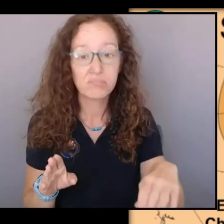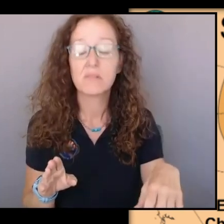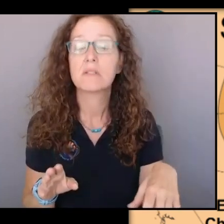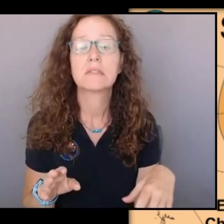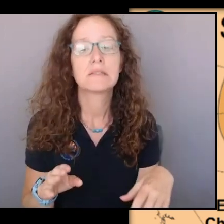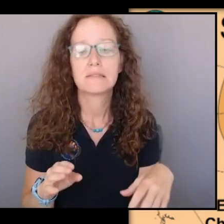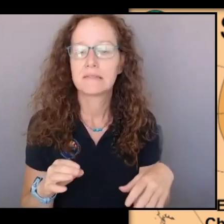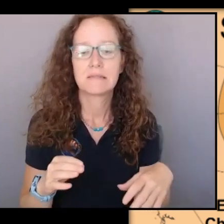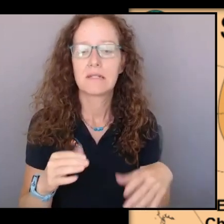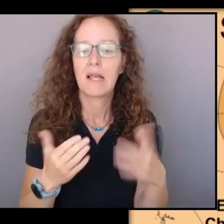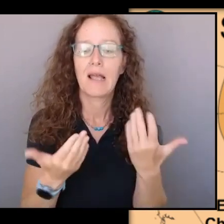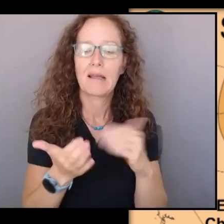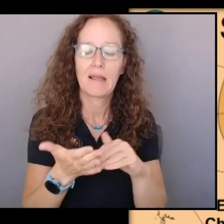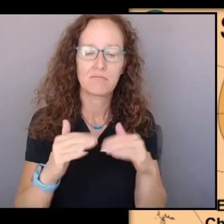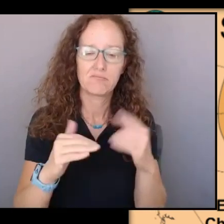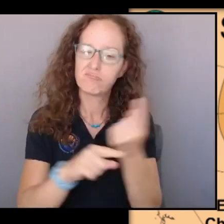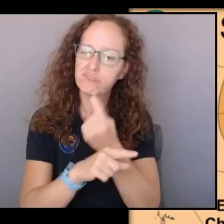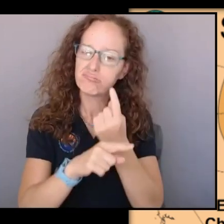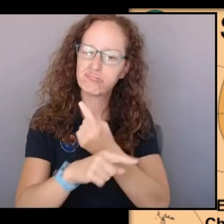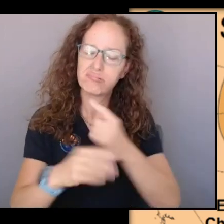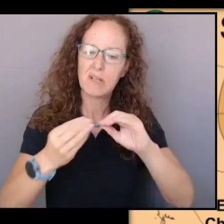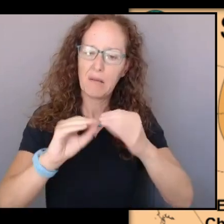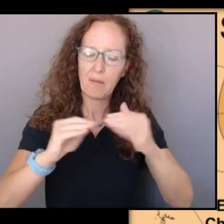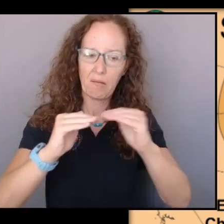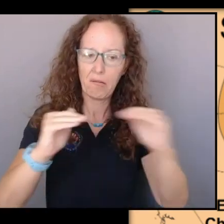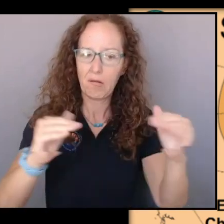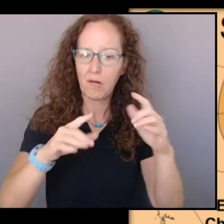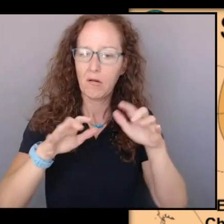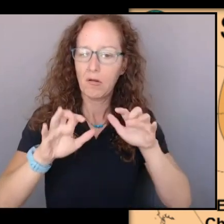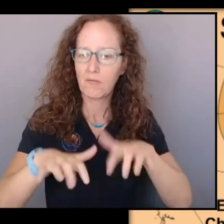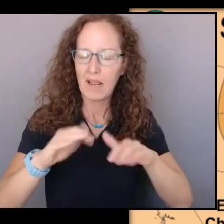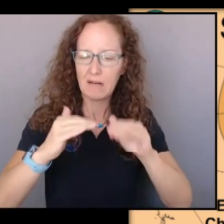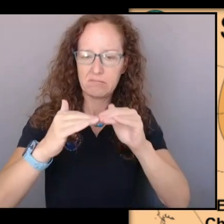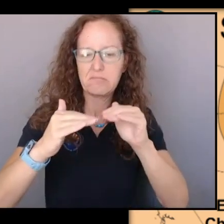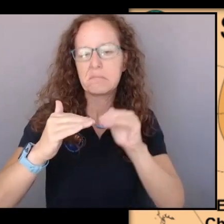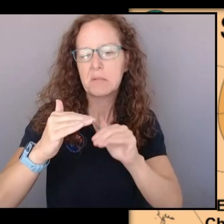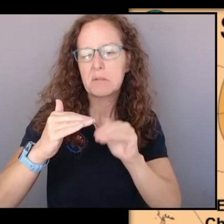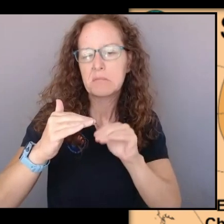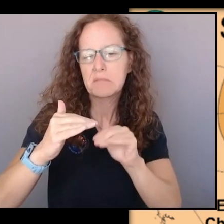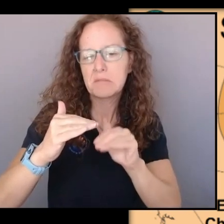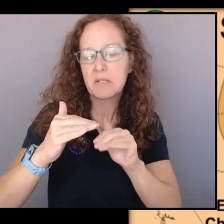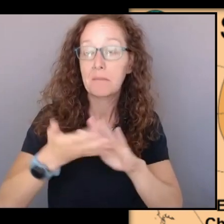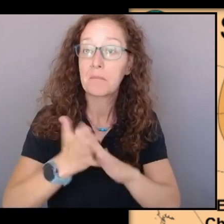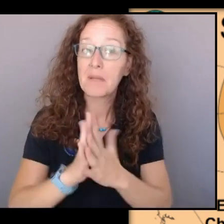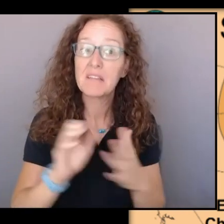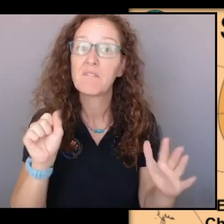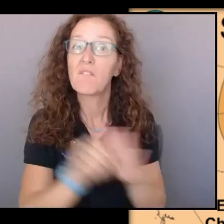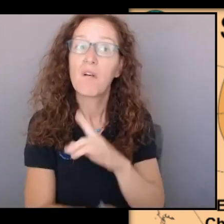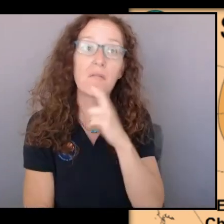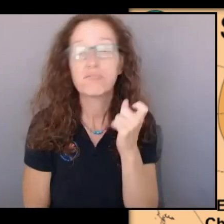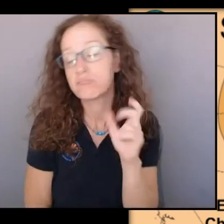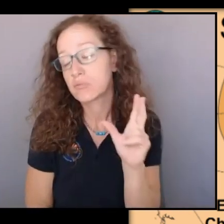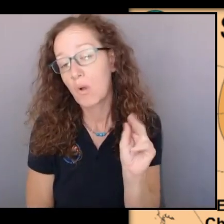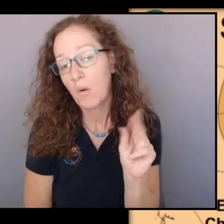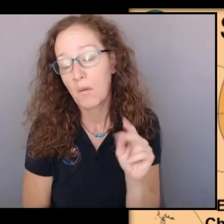totally dry out, but the chances of us be seeing below normal precipitation for those three months is increasing. So,